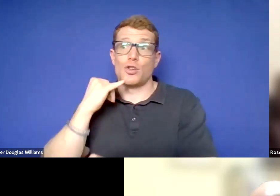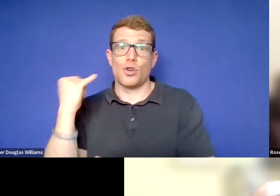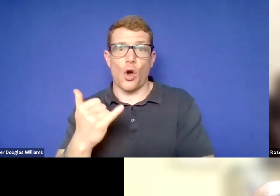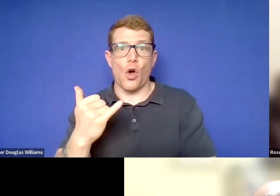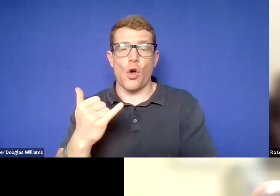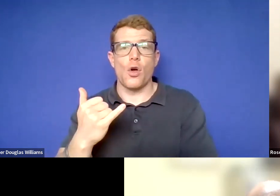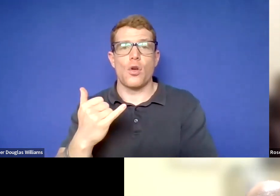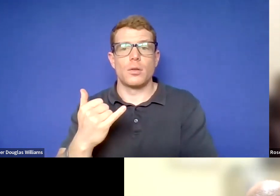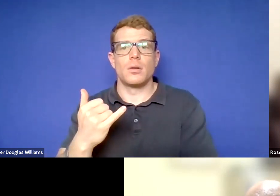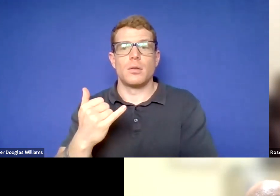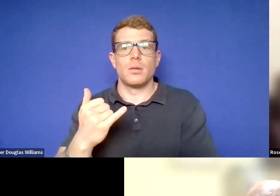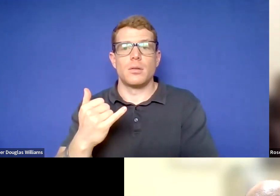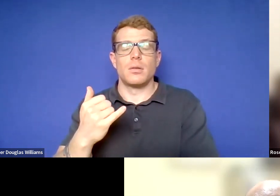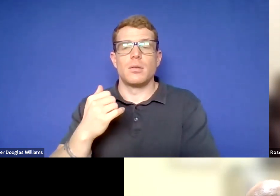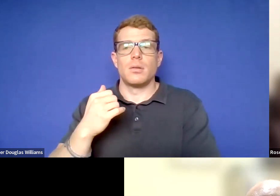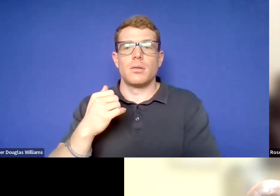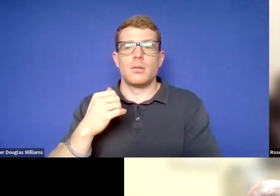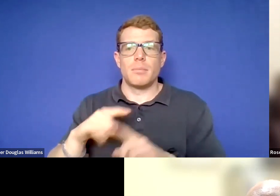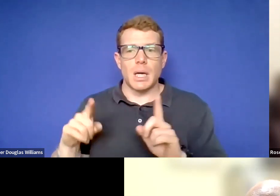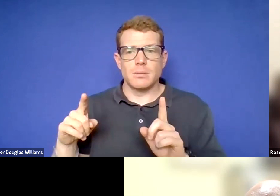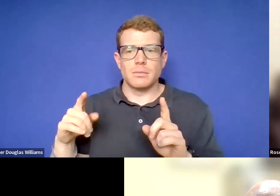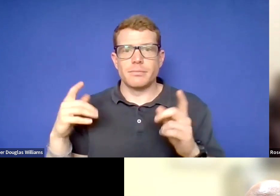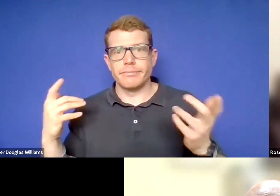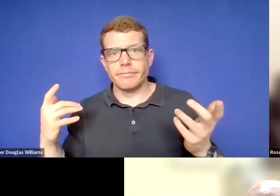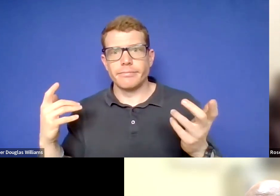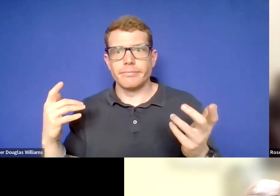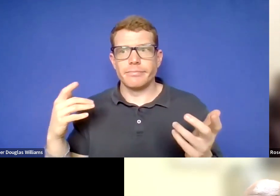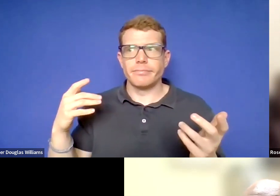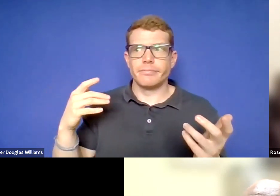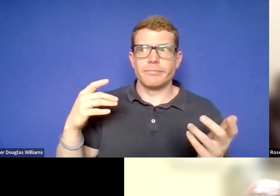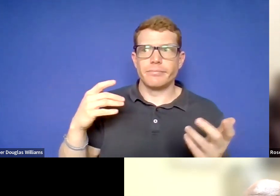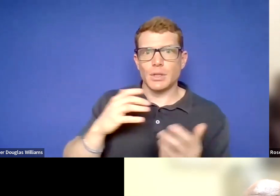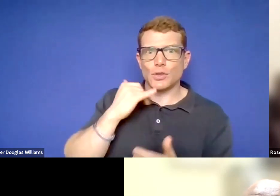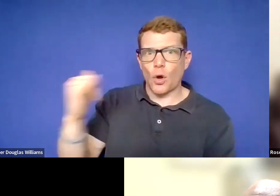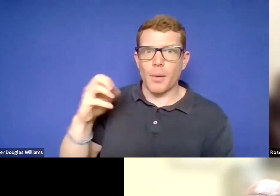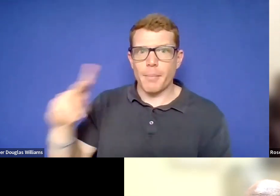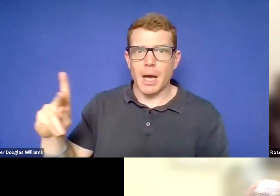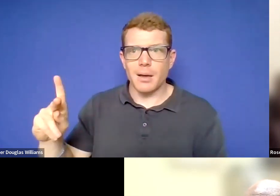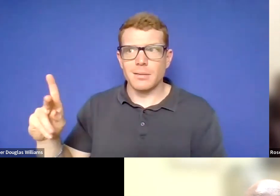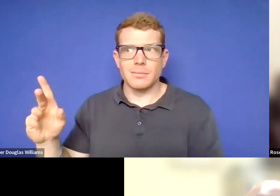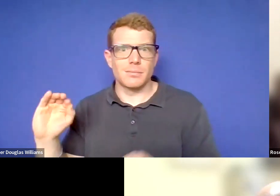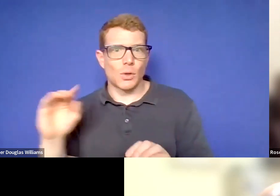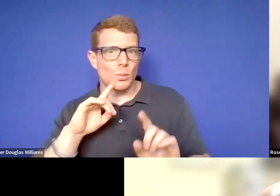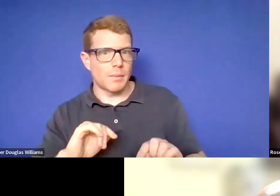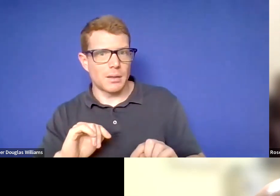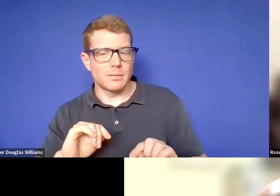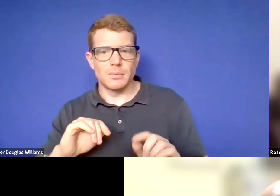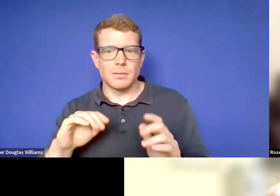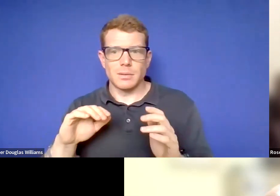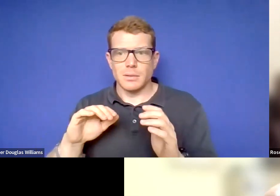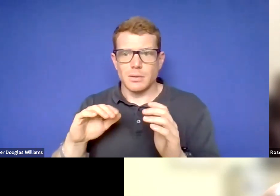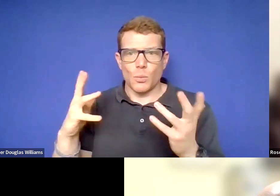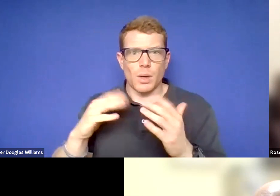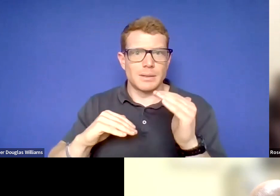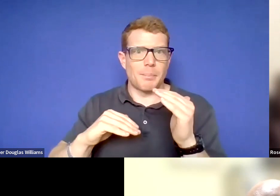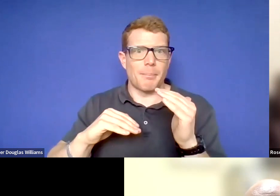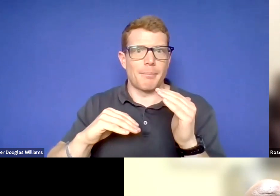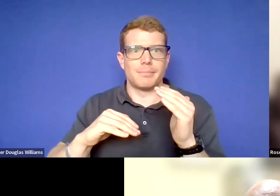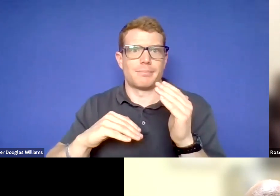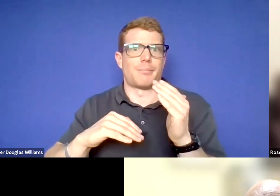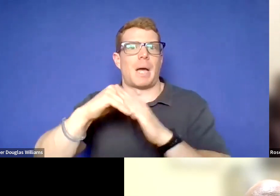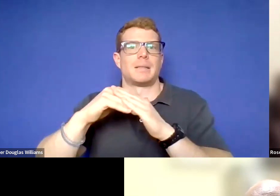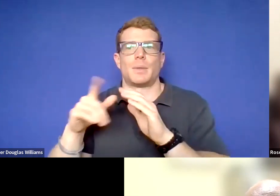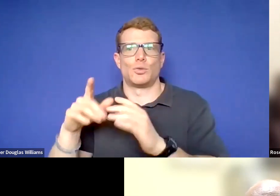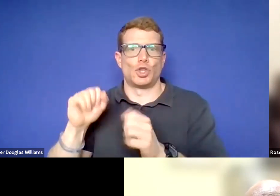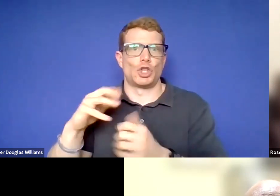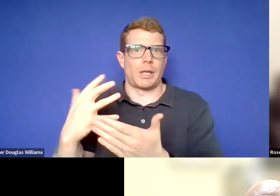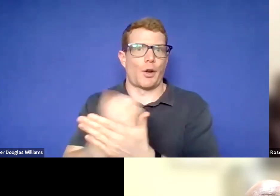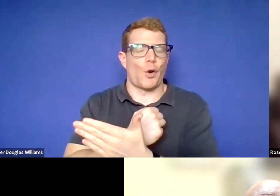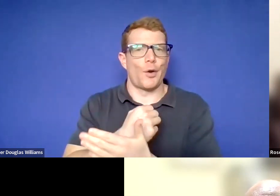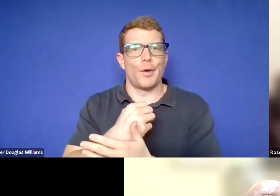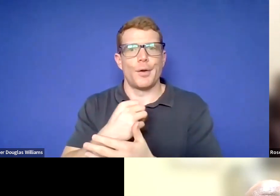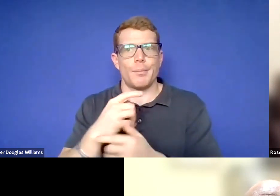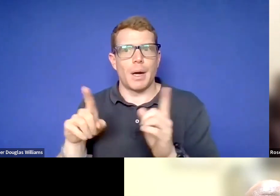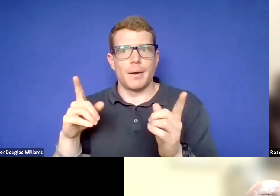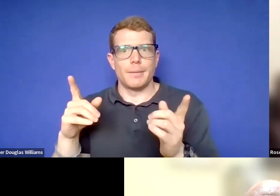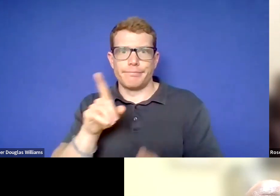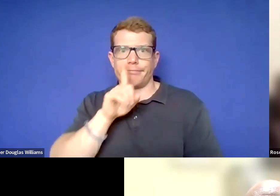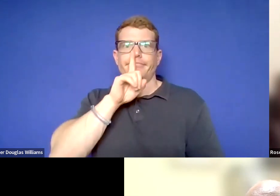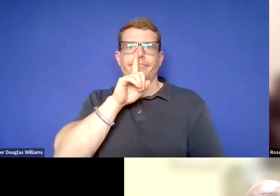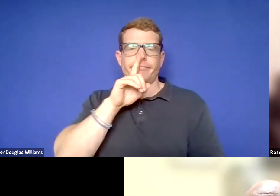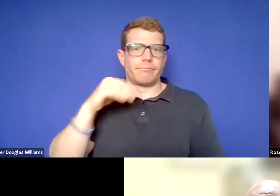She asked if we could find out what was the maximum she could make with the now waiver. and if there is any resource limit like Ssi